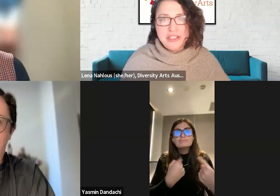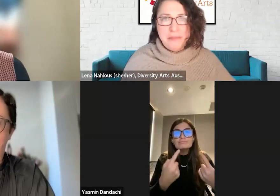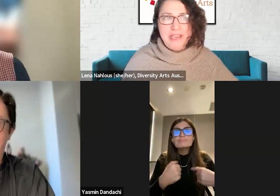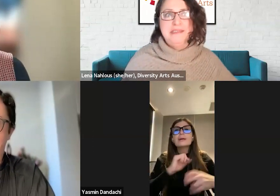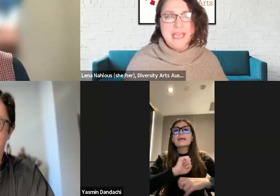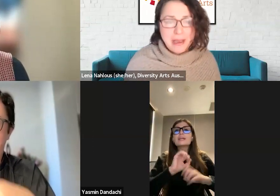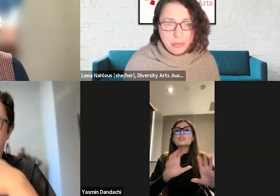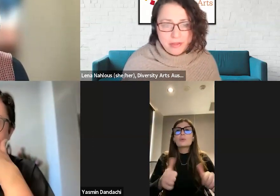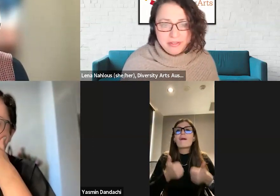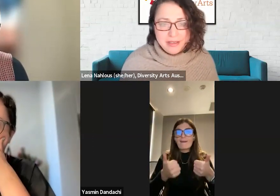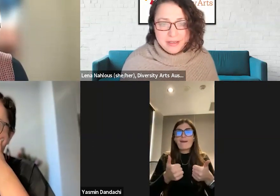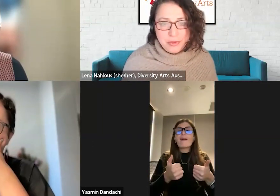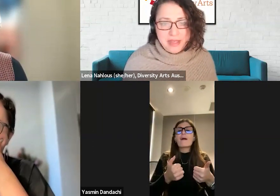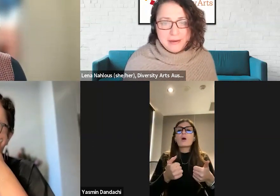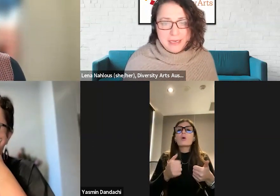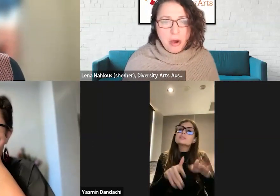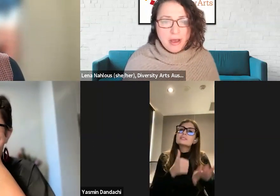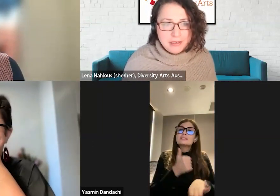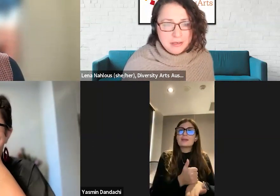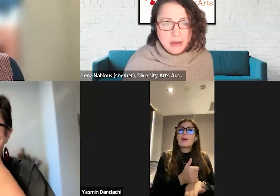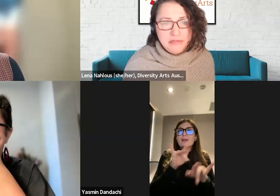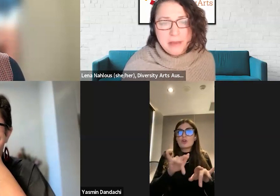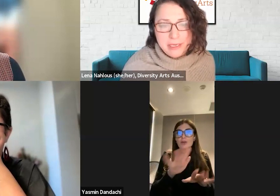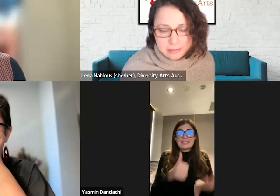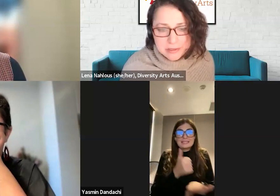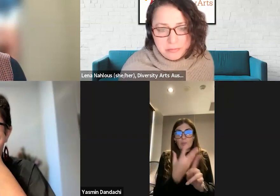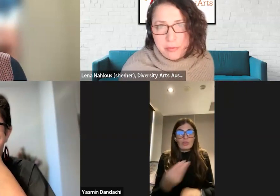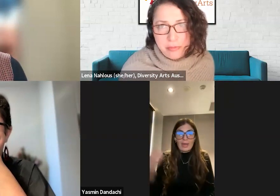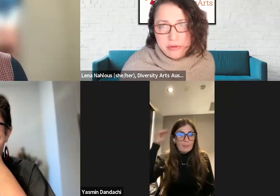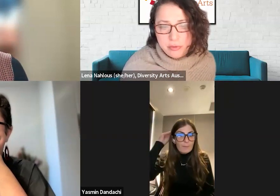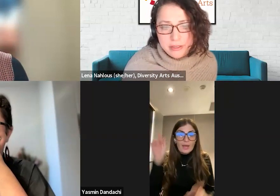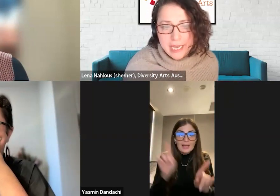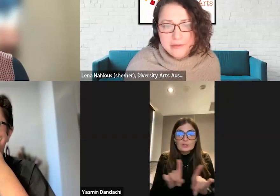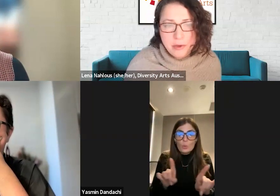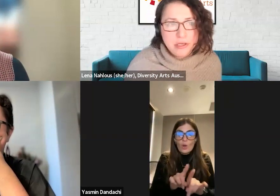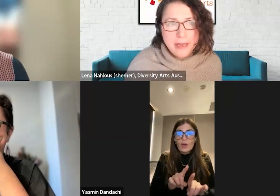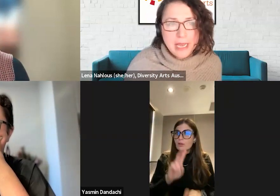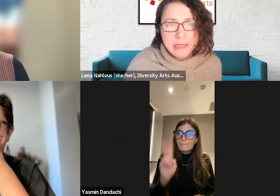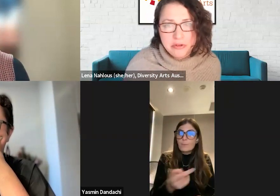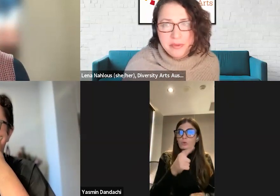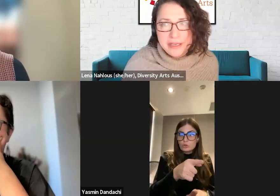not actually being set up with that in mind and kind of coming, both you and Kate have spoken about coming from,